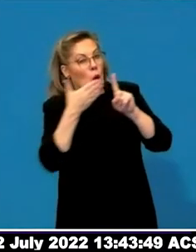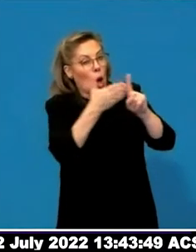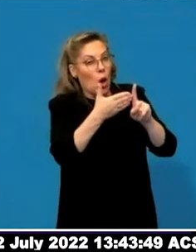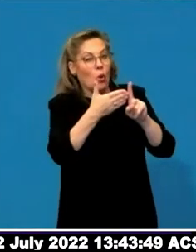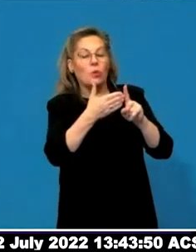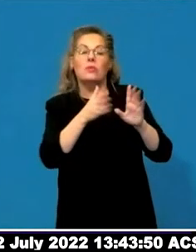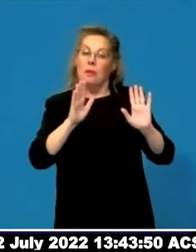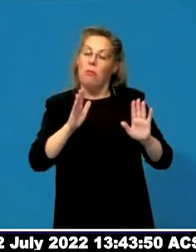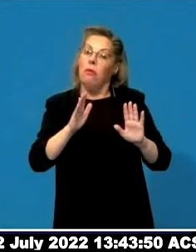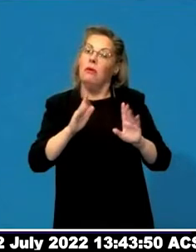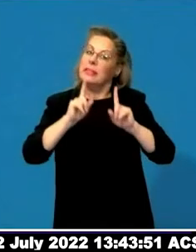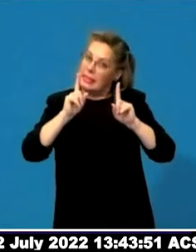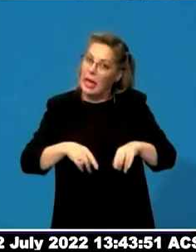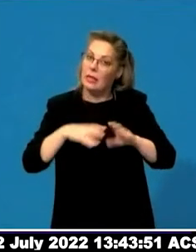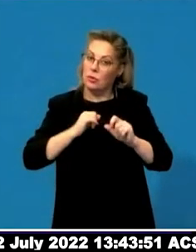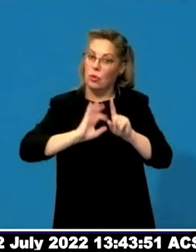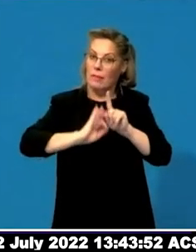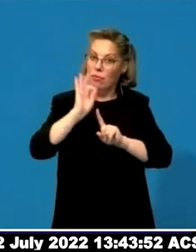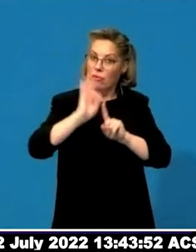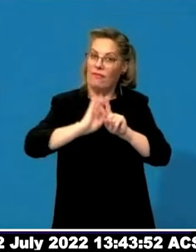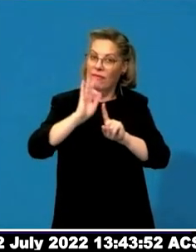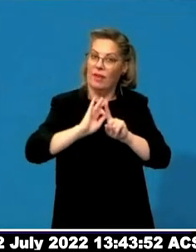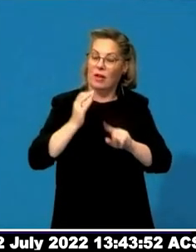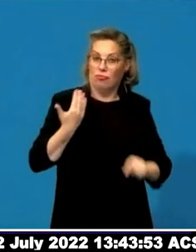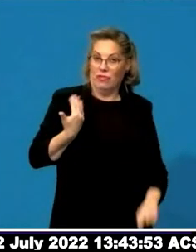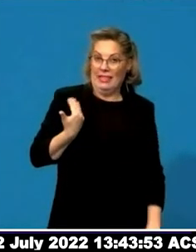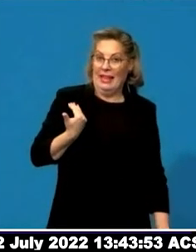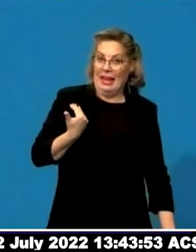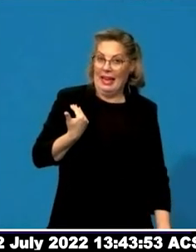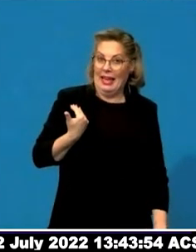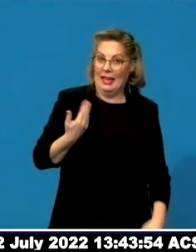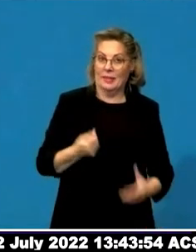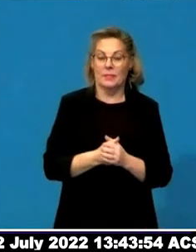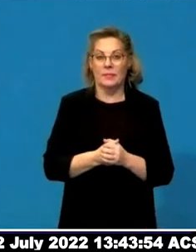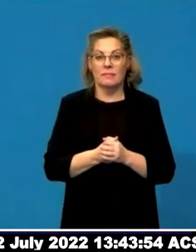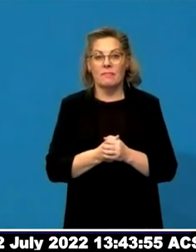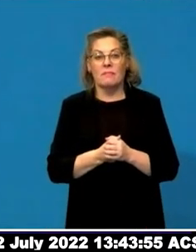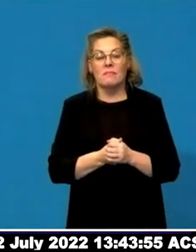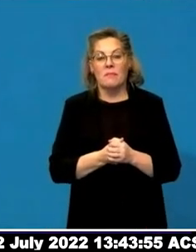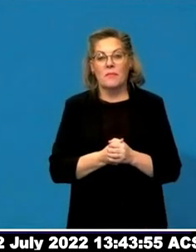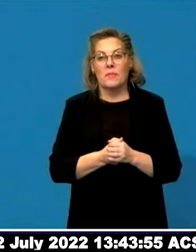We have seen some improvement recently and we've been dealing with the NDIS